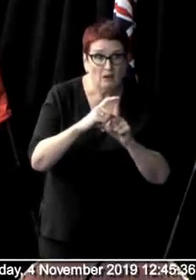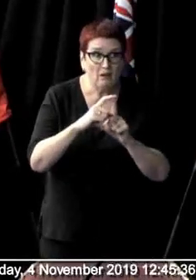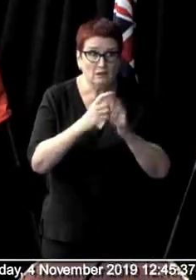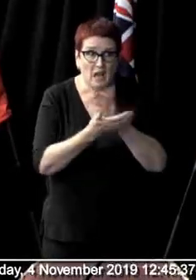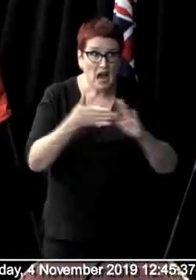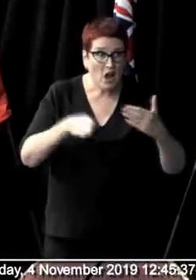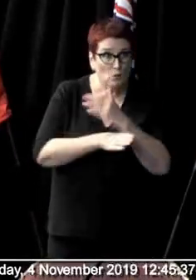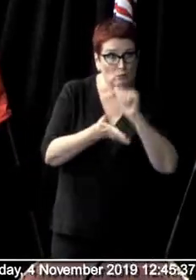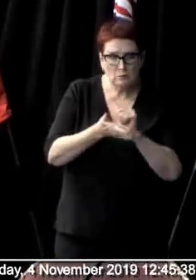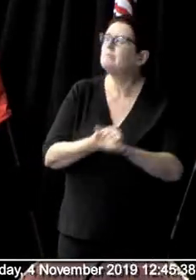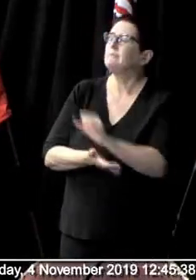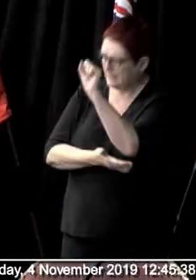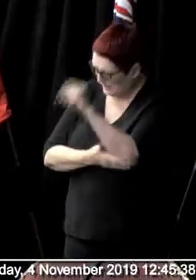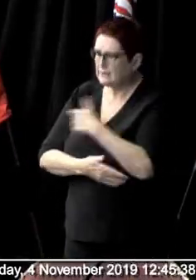Absolutely. Absolutely.